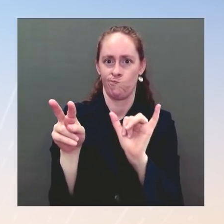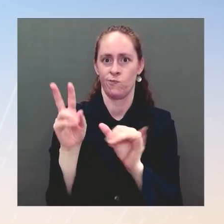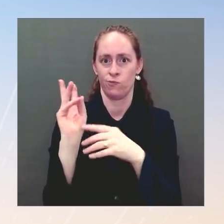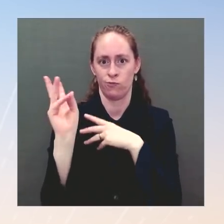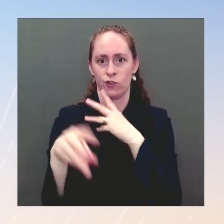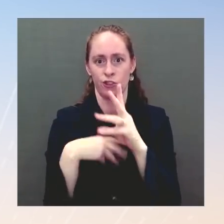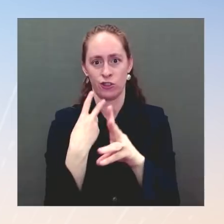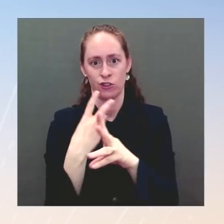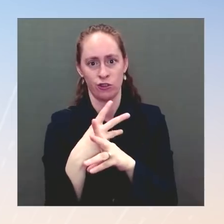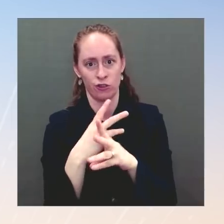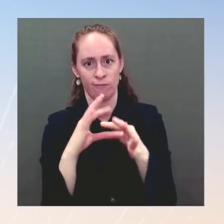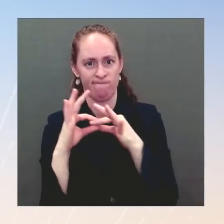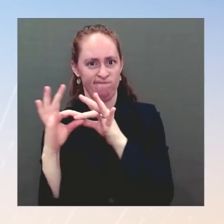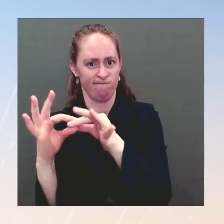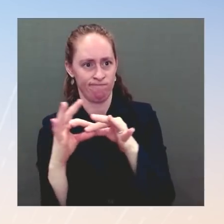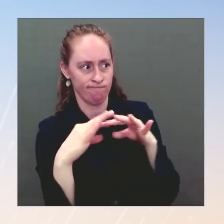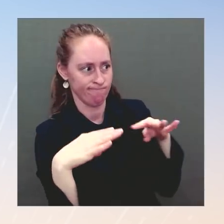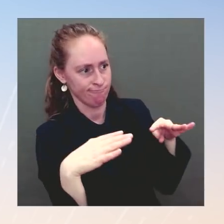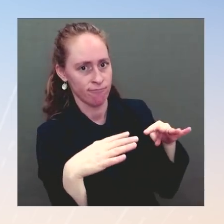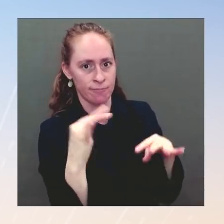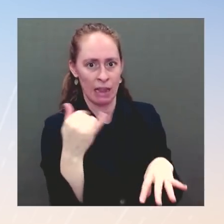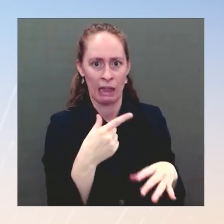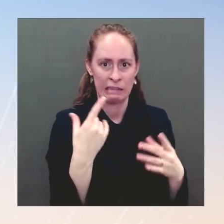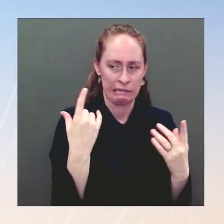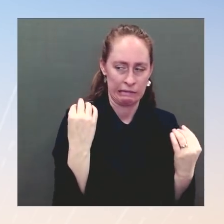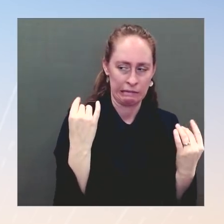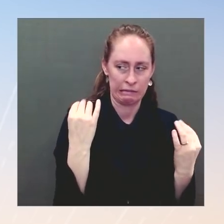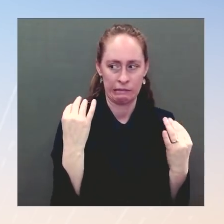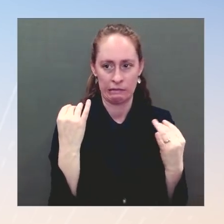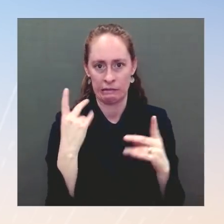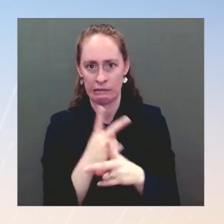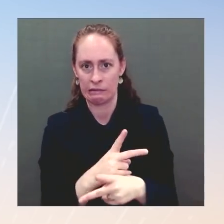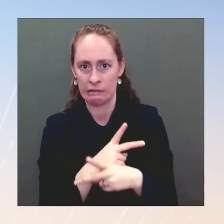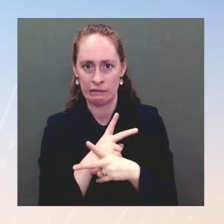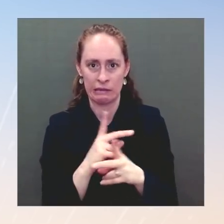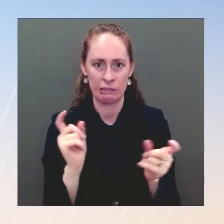We will see. We still very much anticipate and predict that he will invade further.